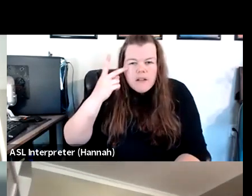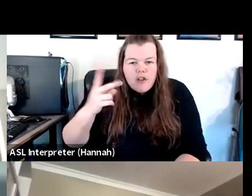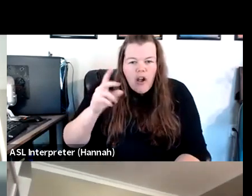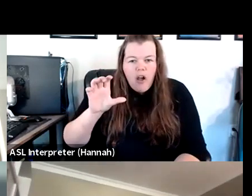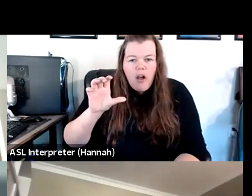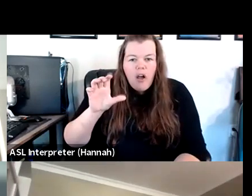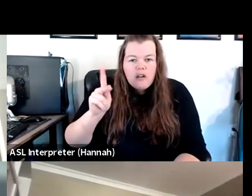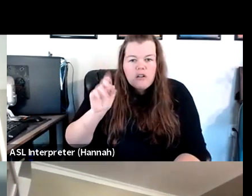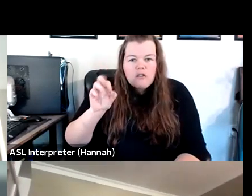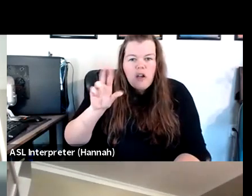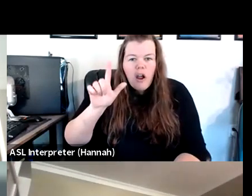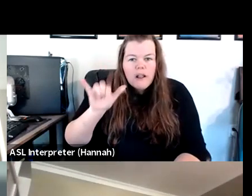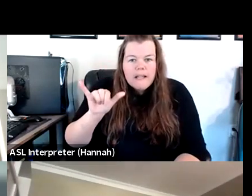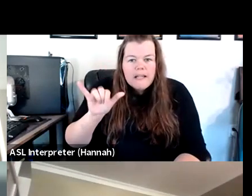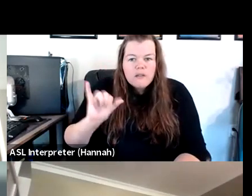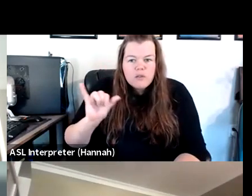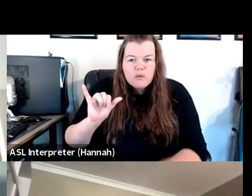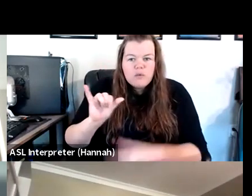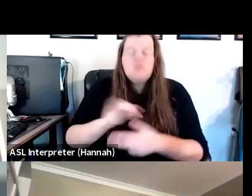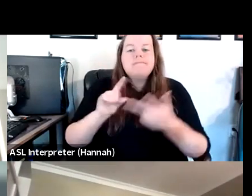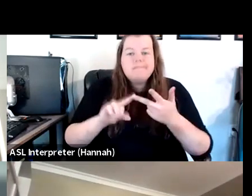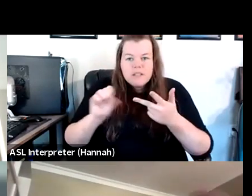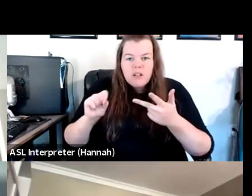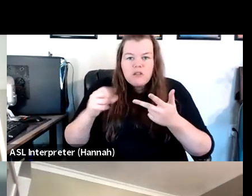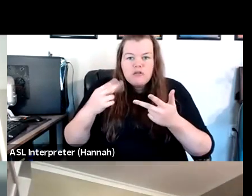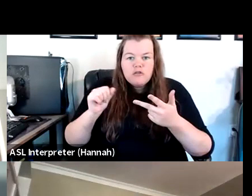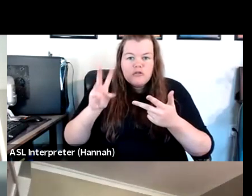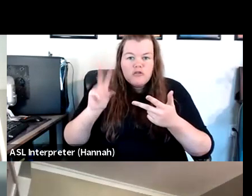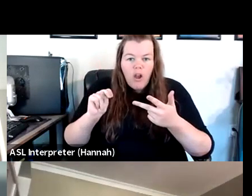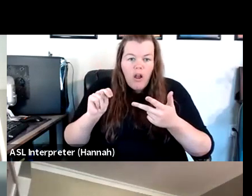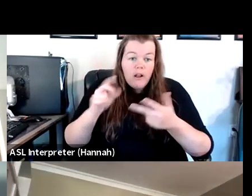too who's on the steering committee and Shawn so if any of you would like to jump in feel free.